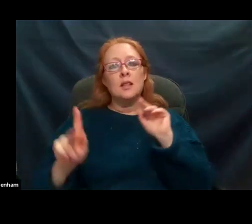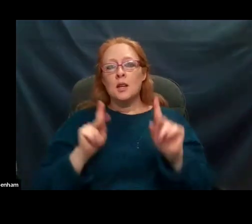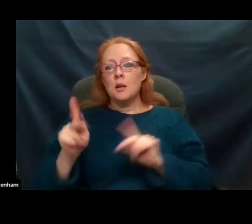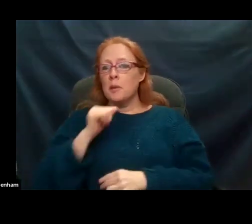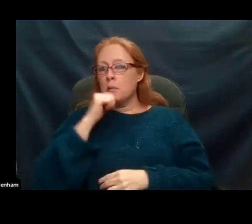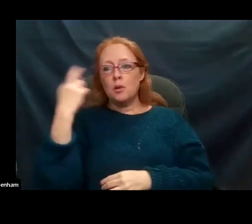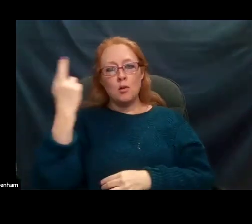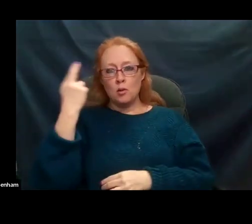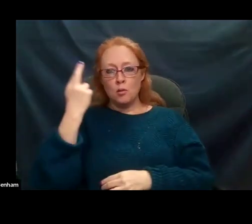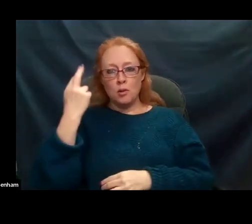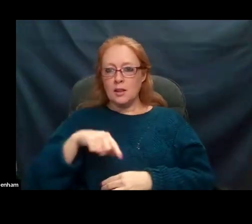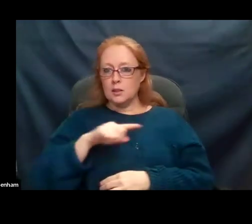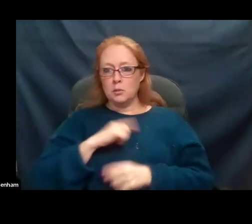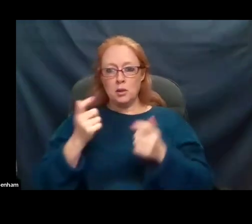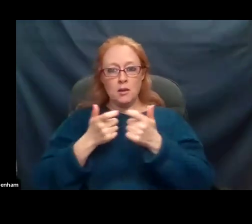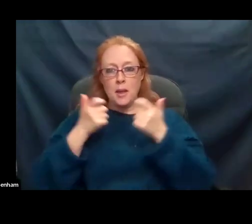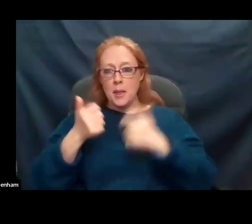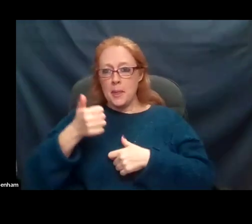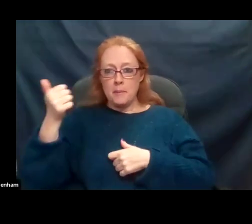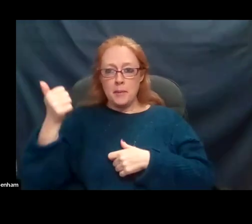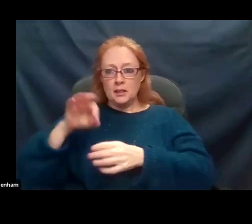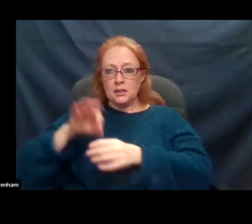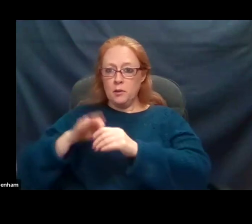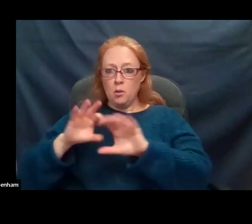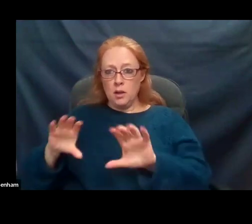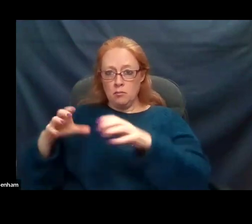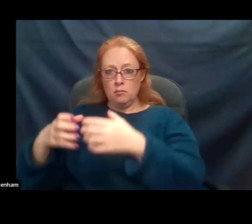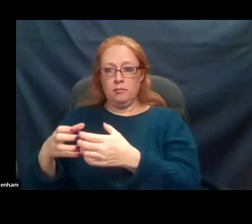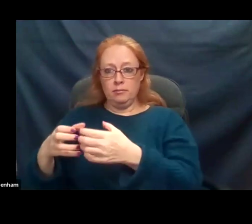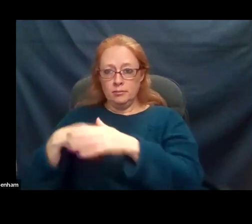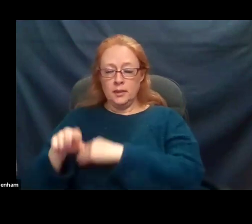Anyway. And people this realize we're largest voting block in the U.S.